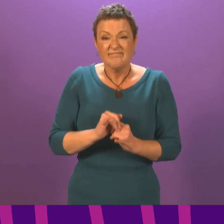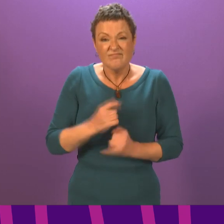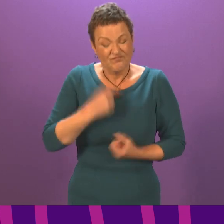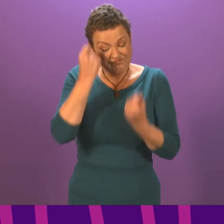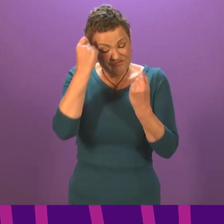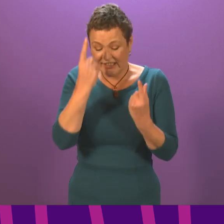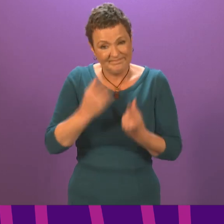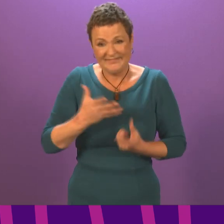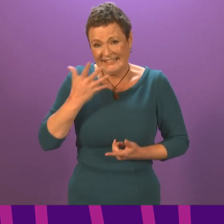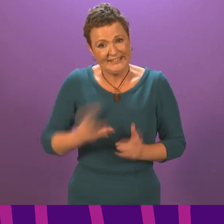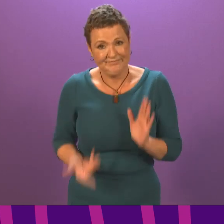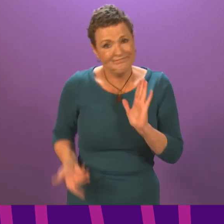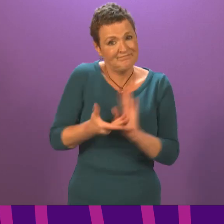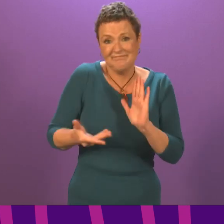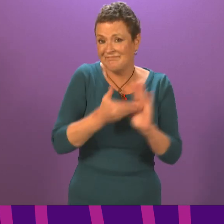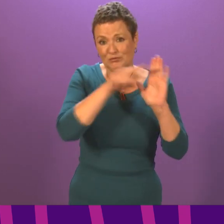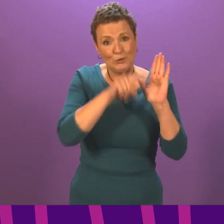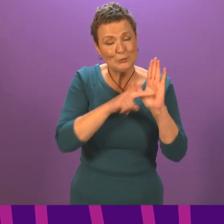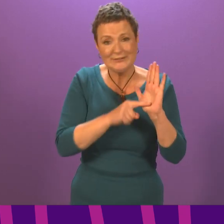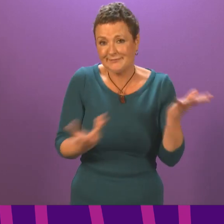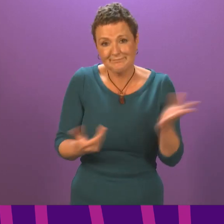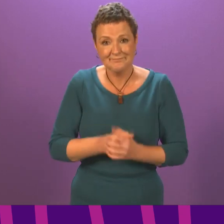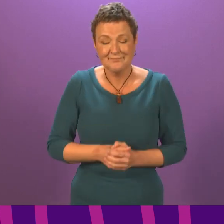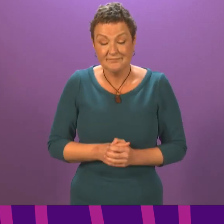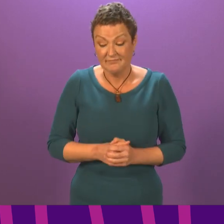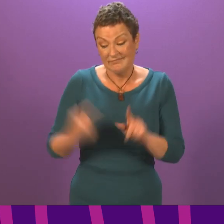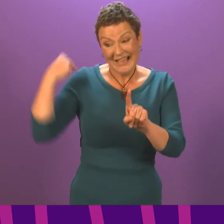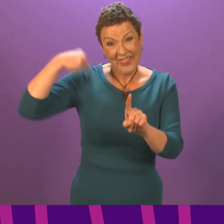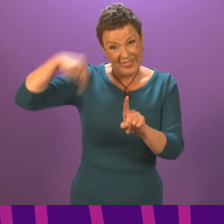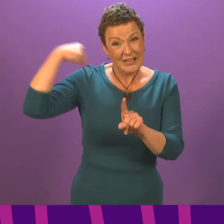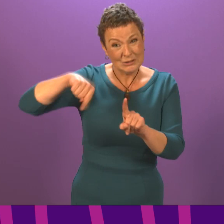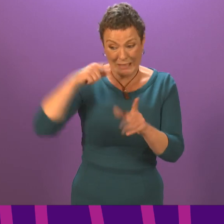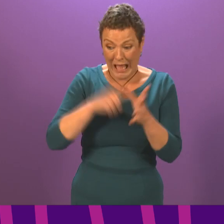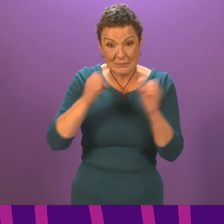restrictions now need to be applied. In the past week alone, case numbers in Aberdeen